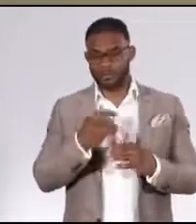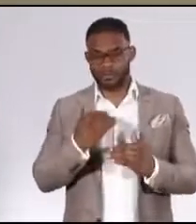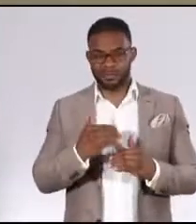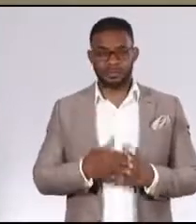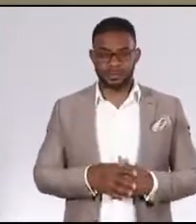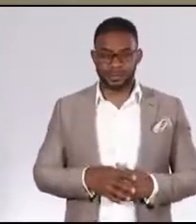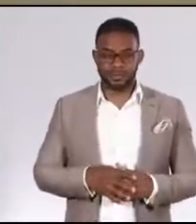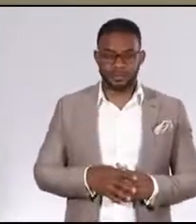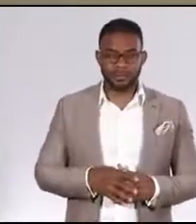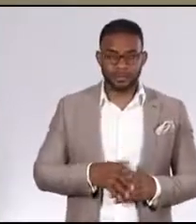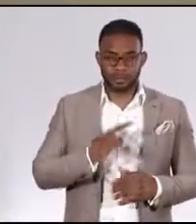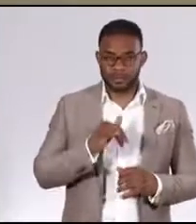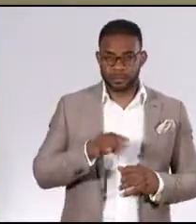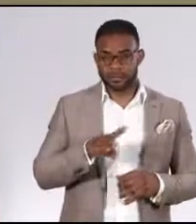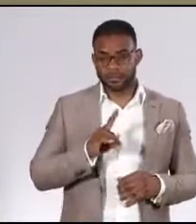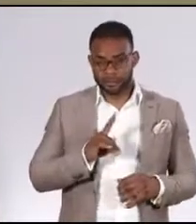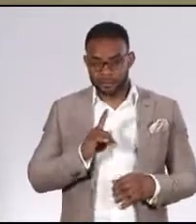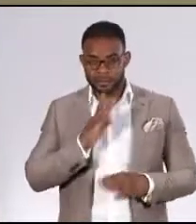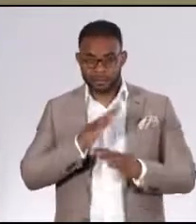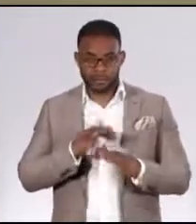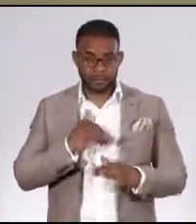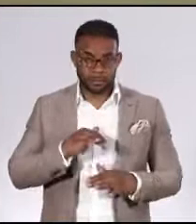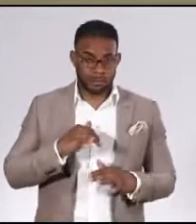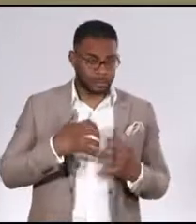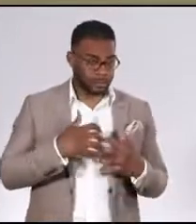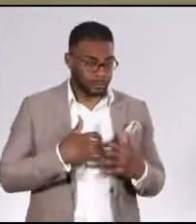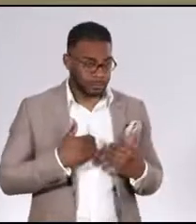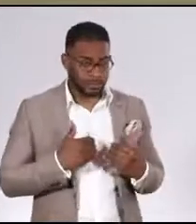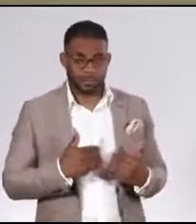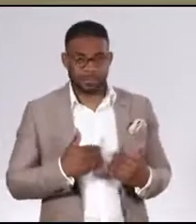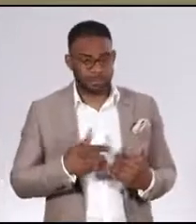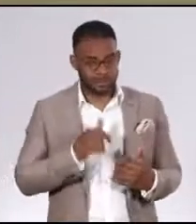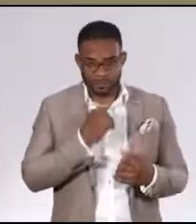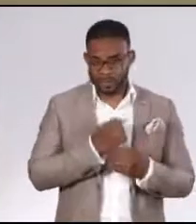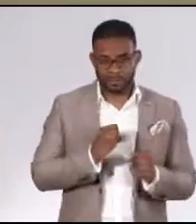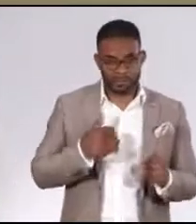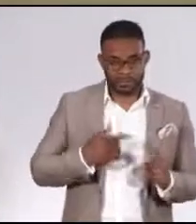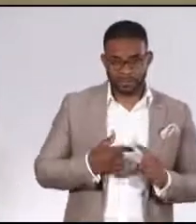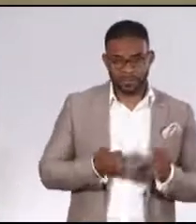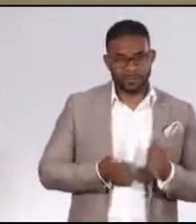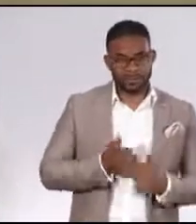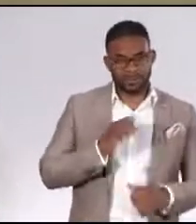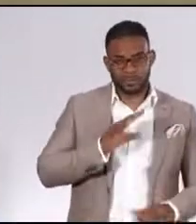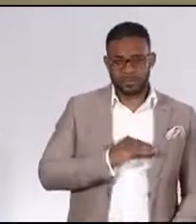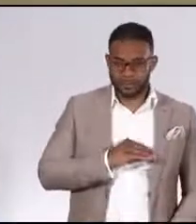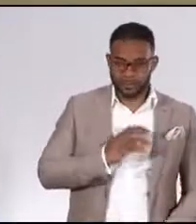being withdrawn and quiet with my coping mechanism, but it did save me from low self esteem issues in isolation.